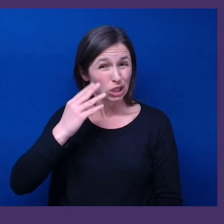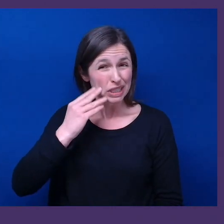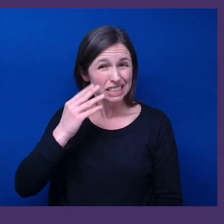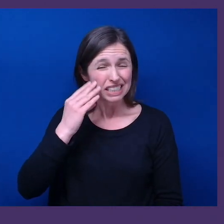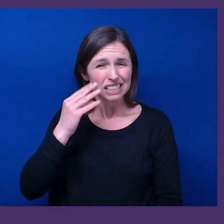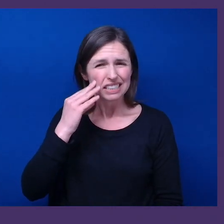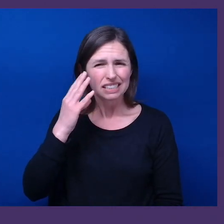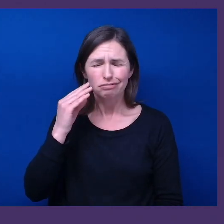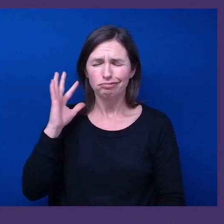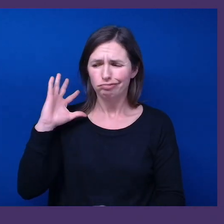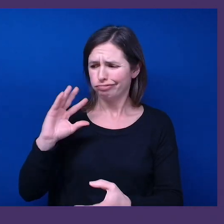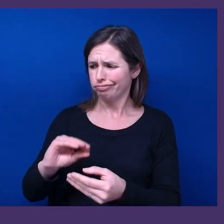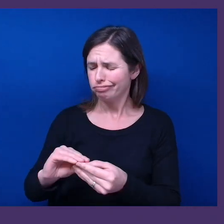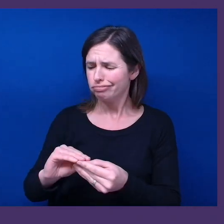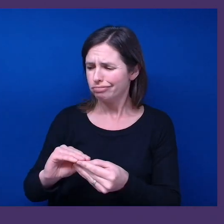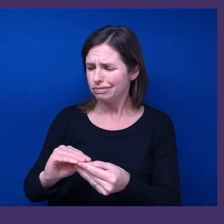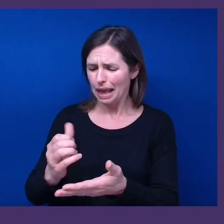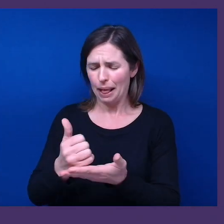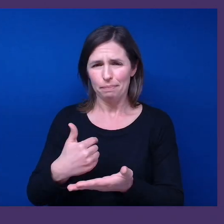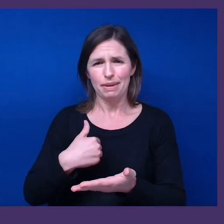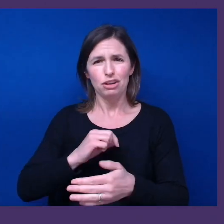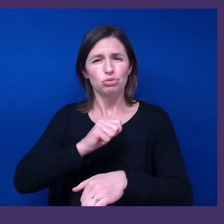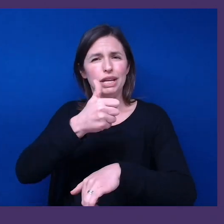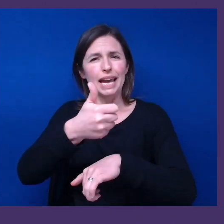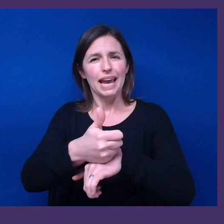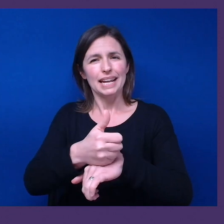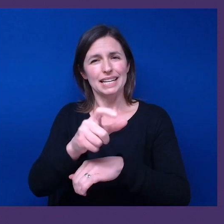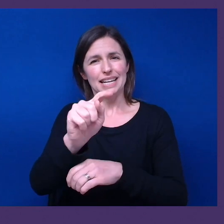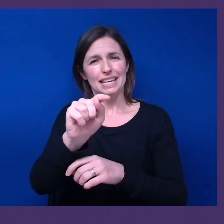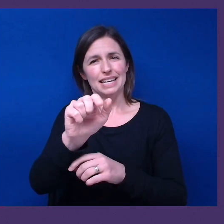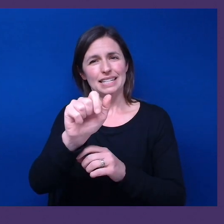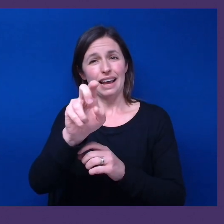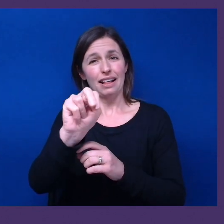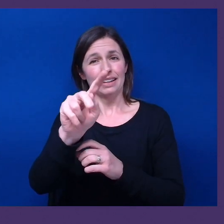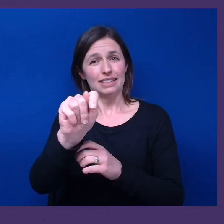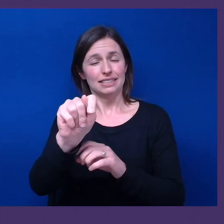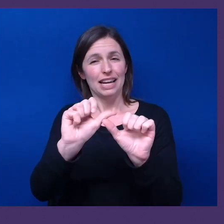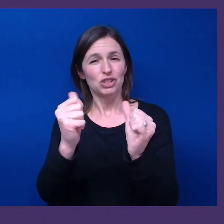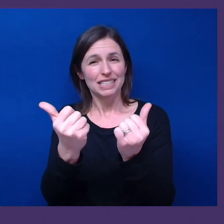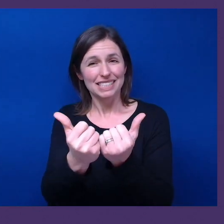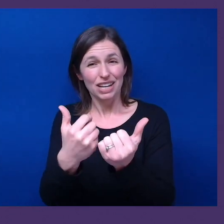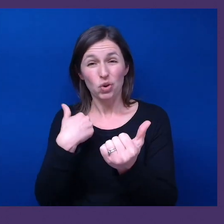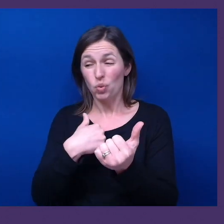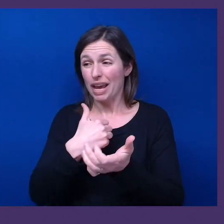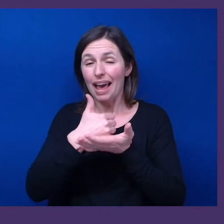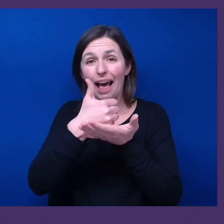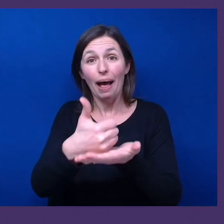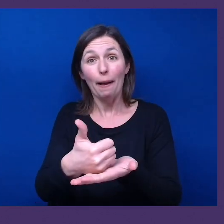where we placed hundreds of disabled professionals in some of the world's most poignant media projects.